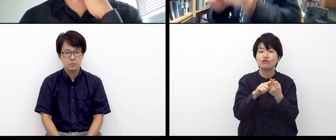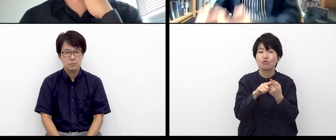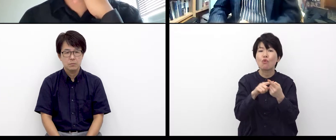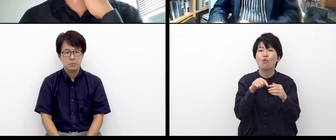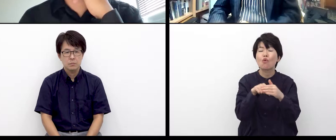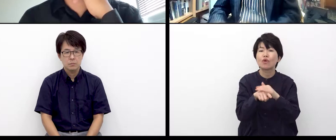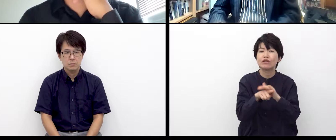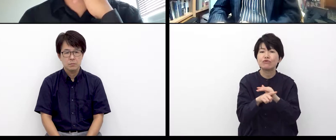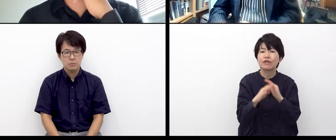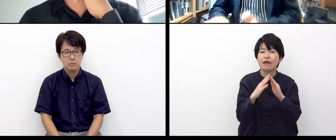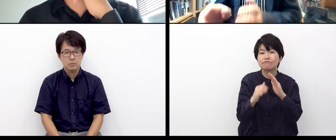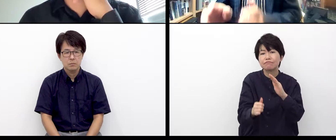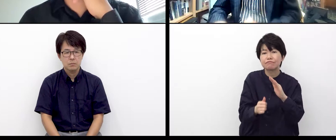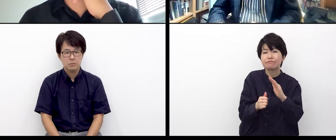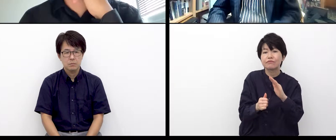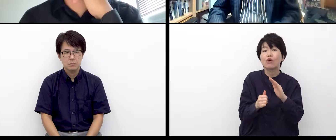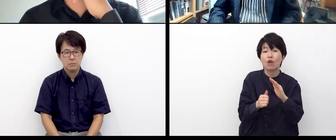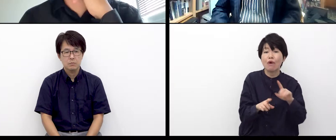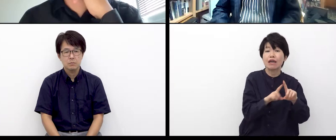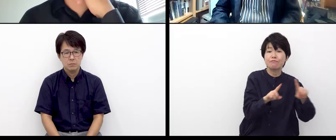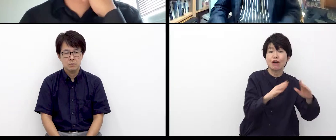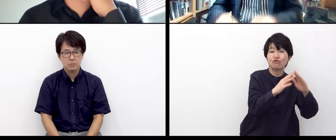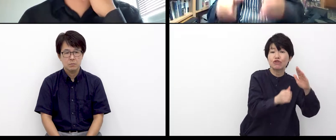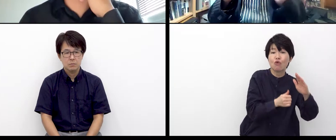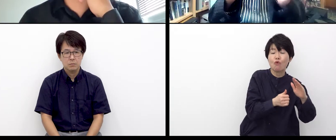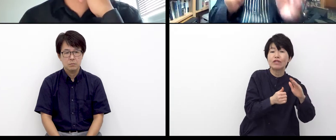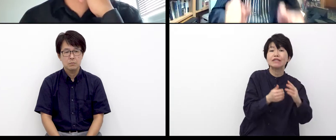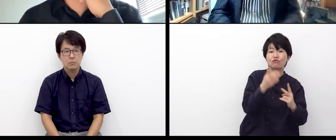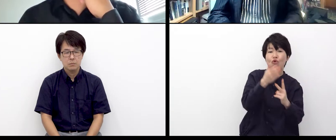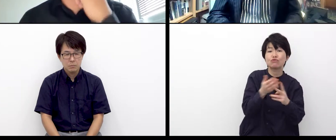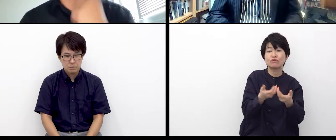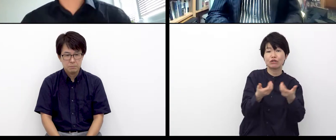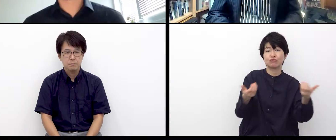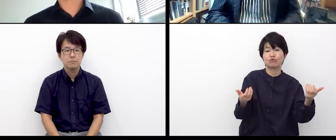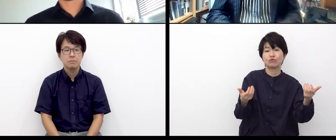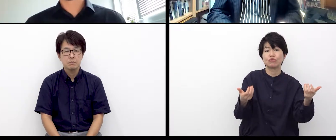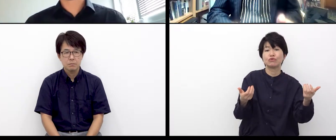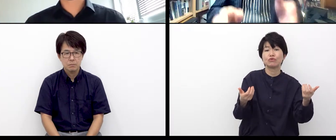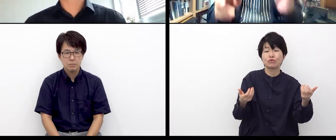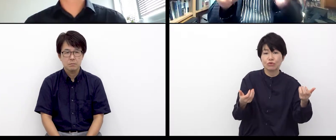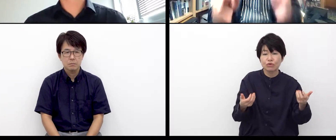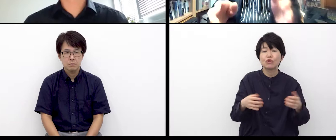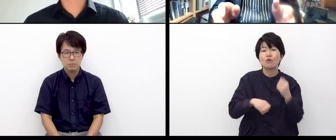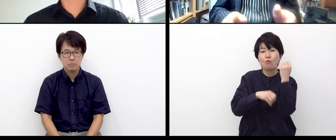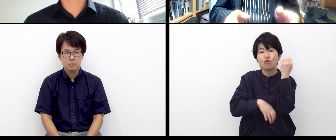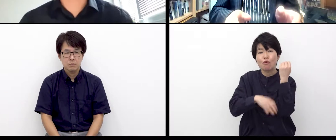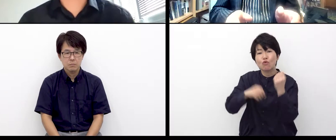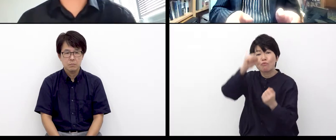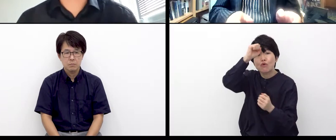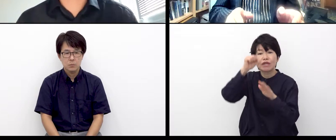we think that it’s a different matter from normal “hikikomori”. It’s a big difference